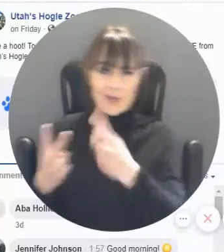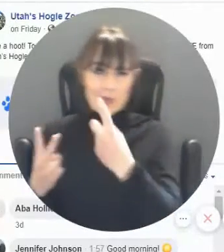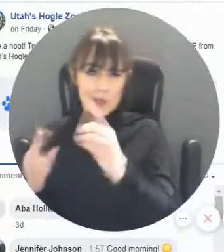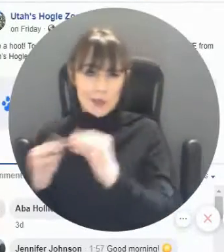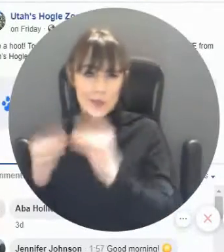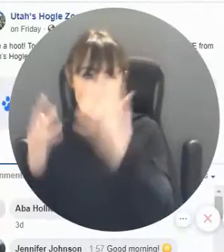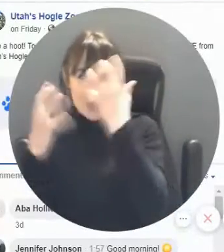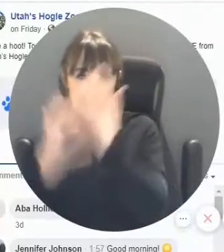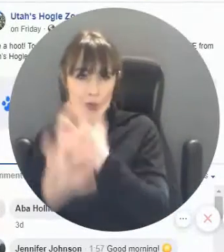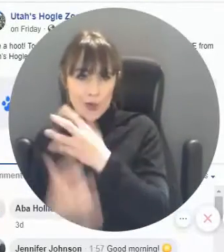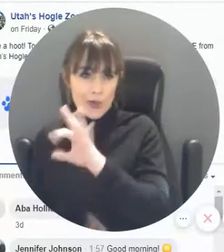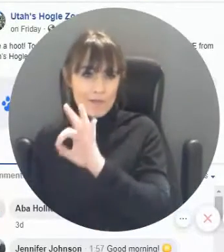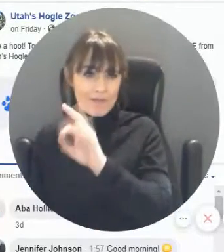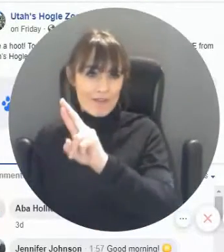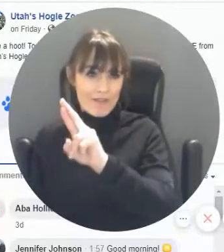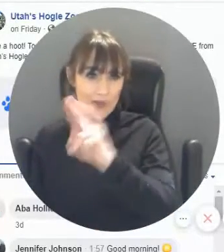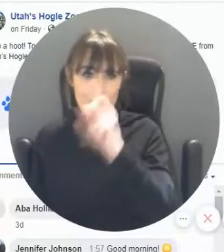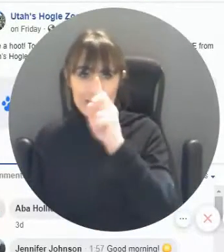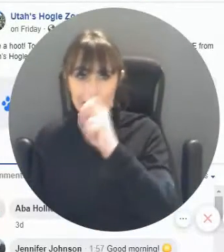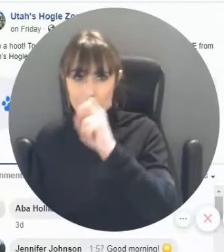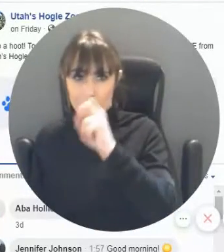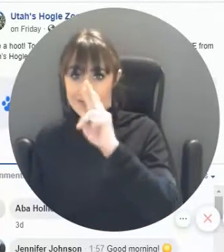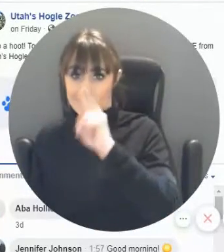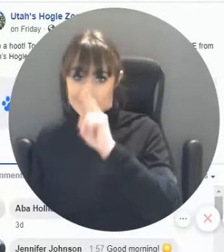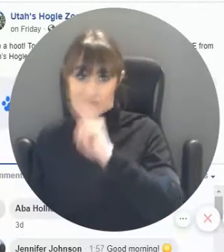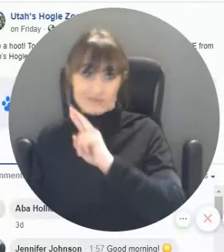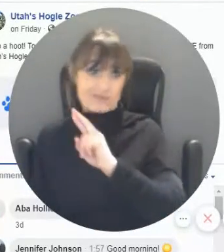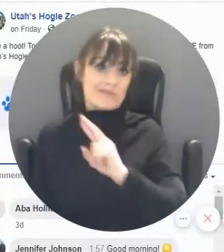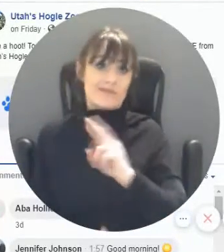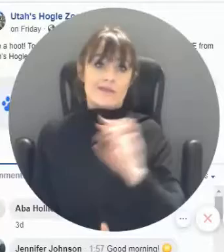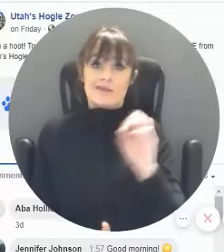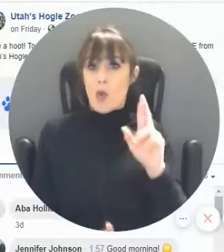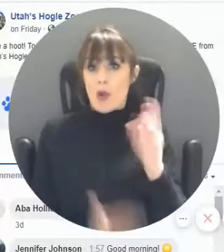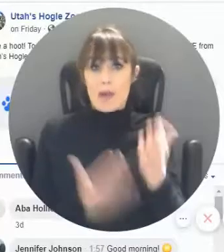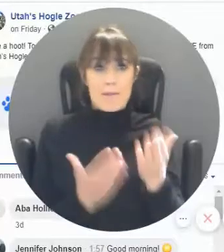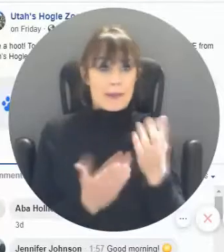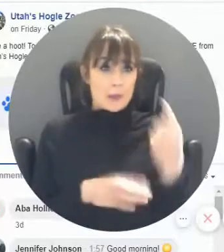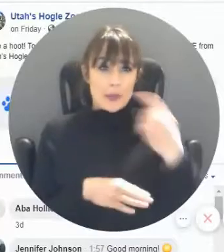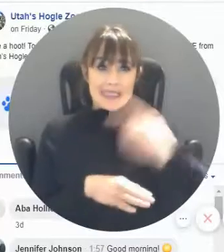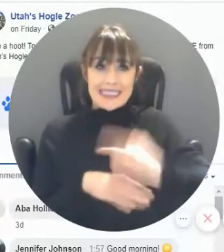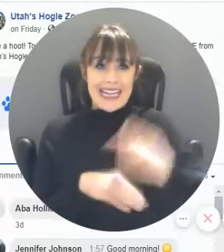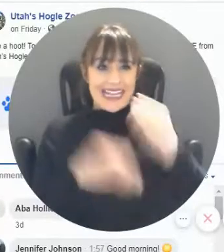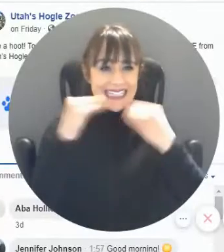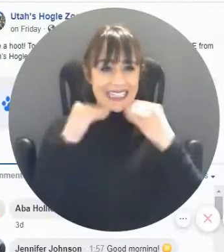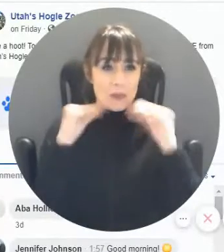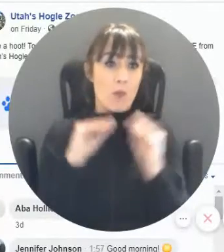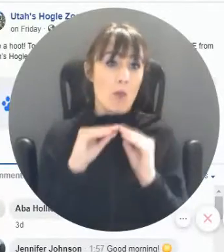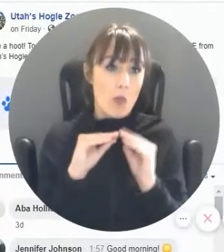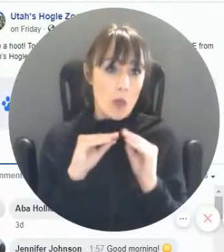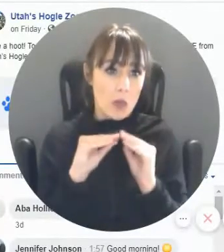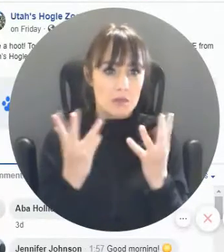And then also, he might have eaten more this day. So, let's go ahead and do the big one first!